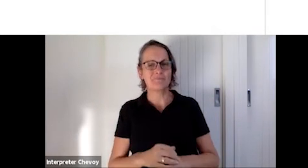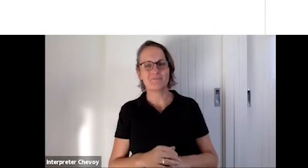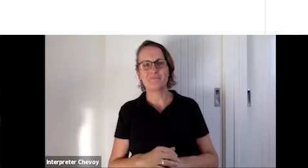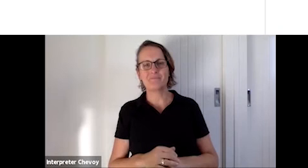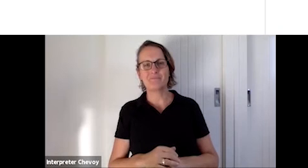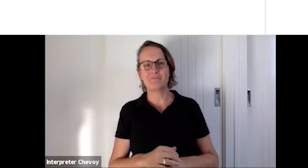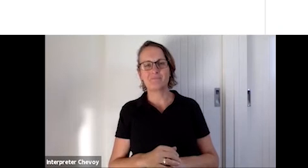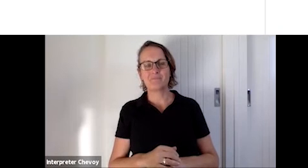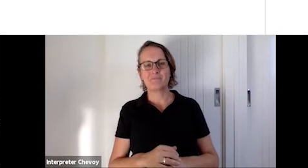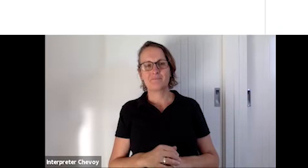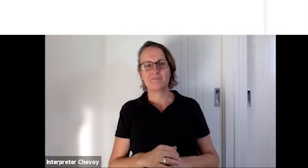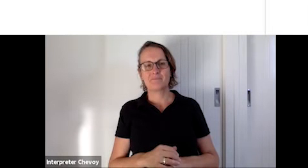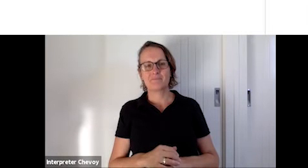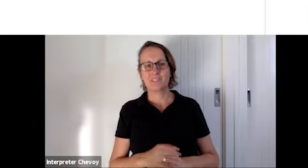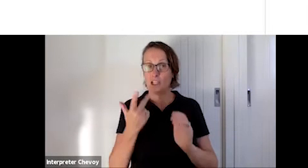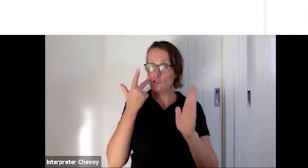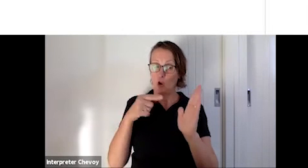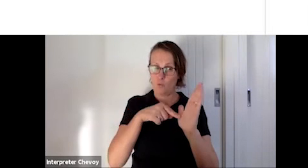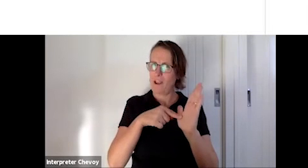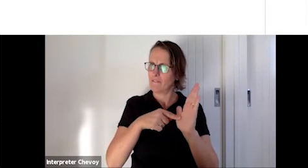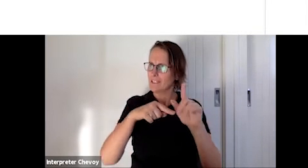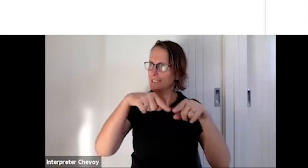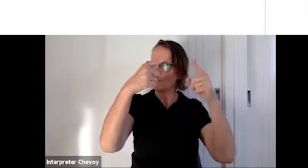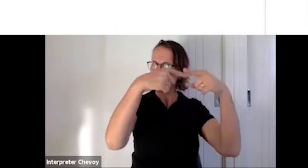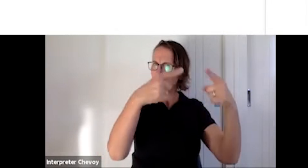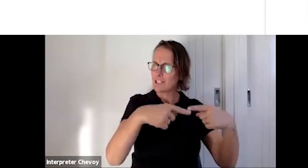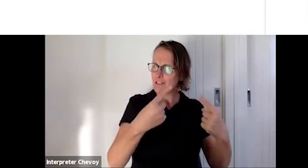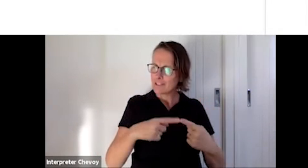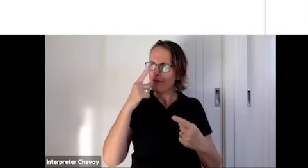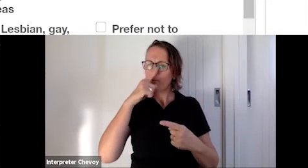lots of diversity and inclusion and our cultural engagement framework